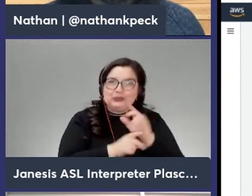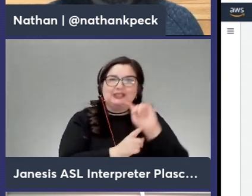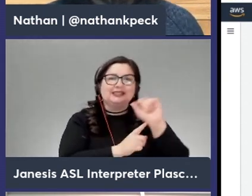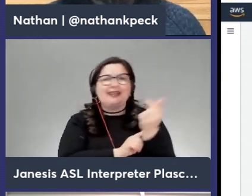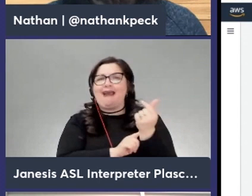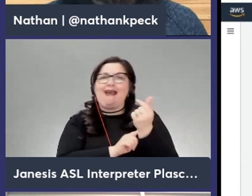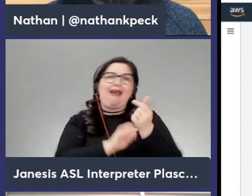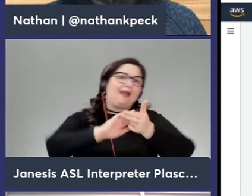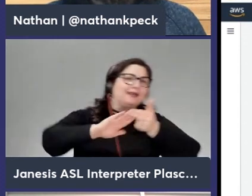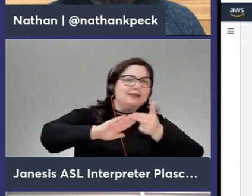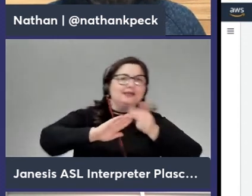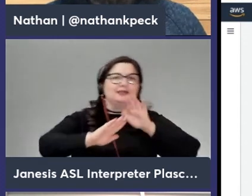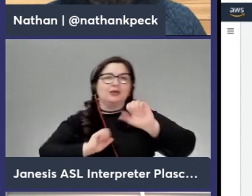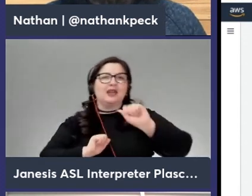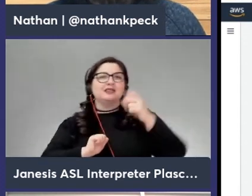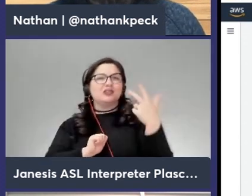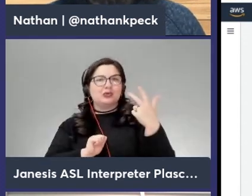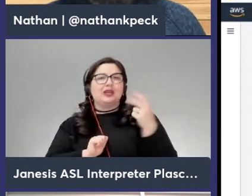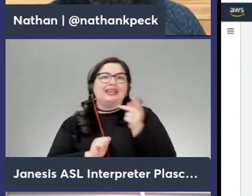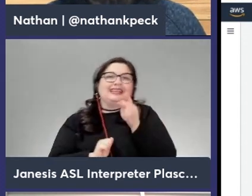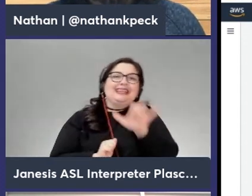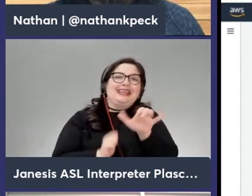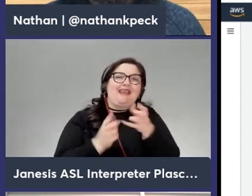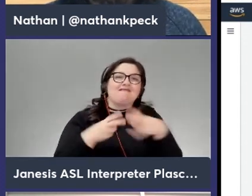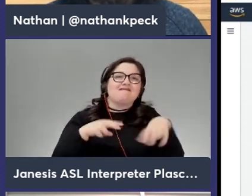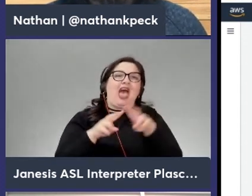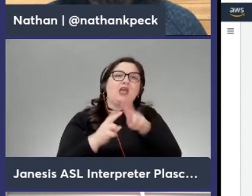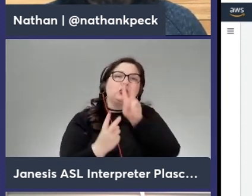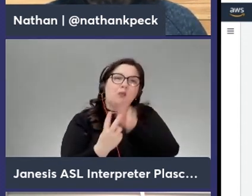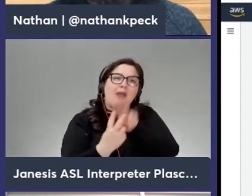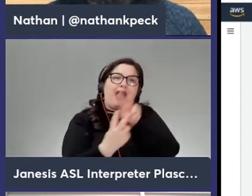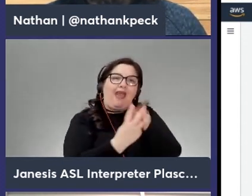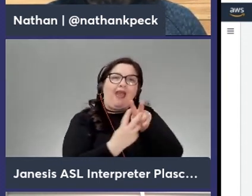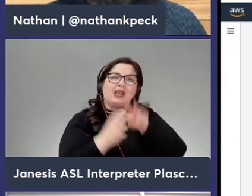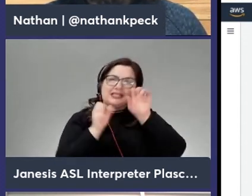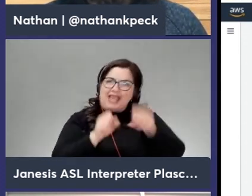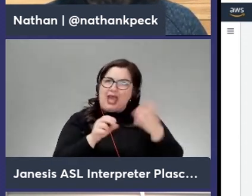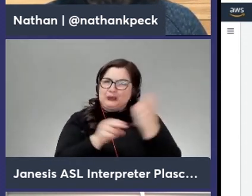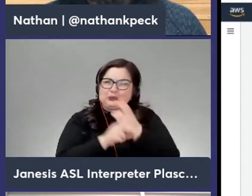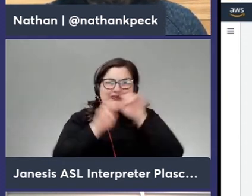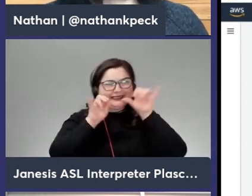using a key value pair and you can the same tag in your backup plan.